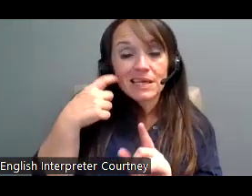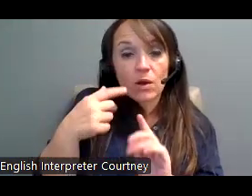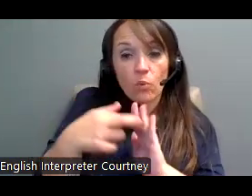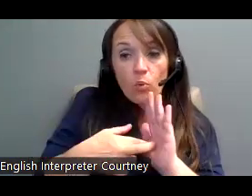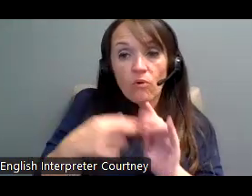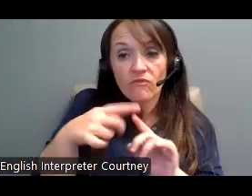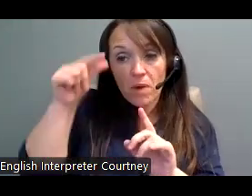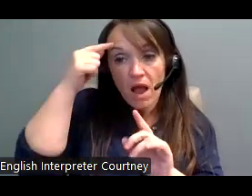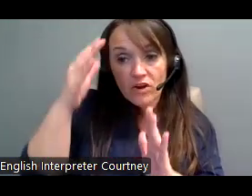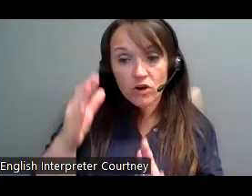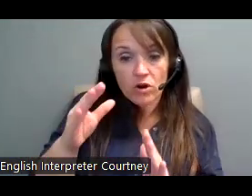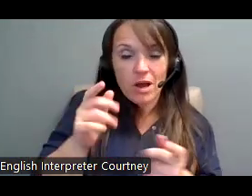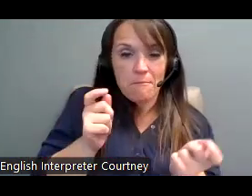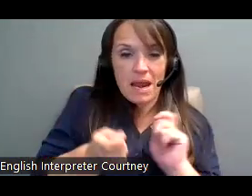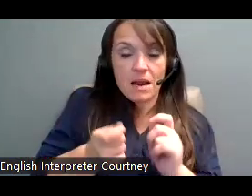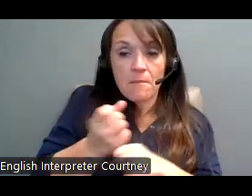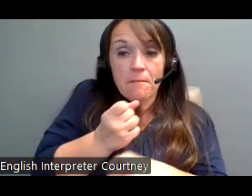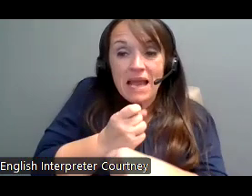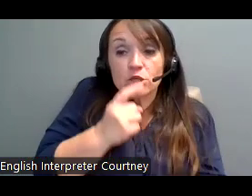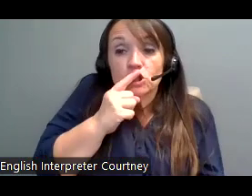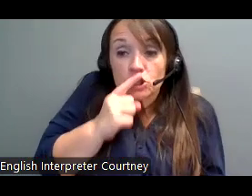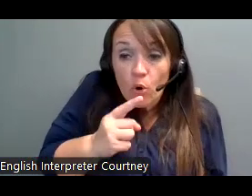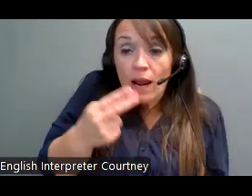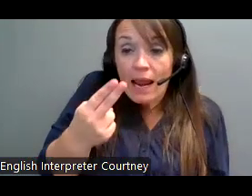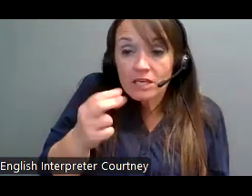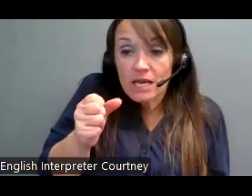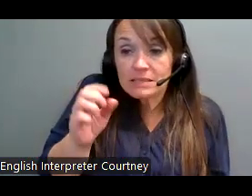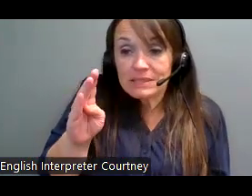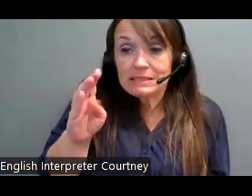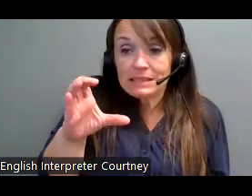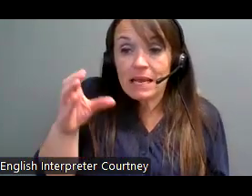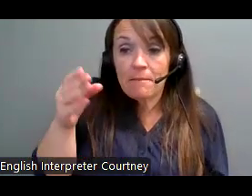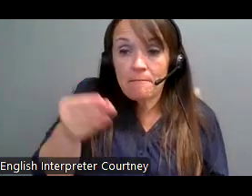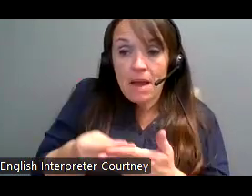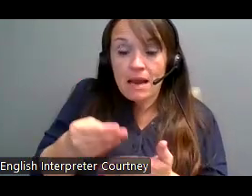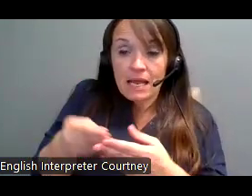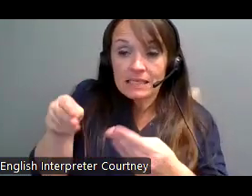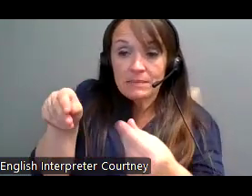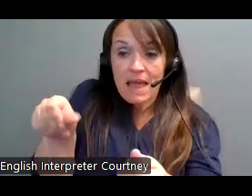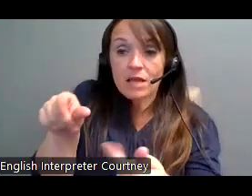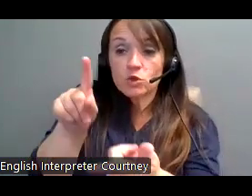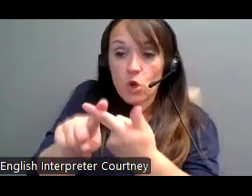HCBS money was being spent in community settings rather than institutions.